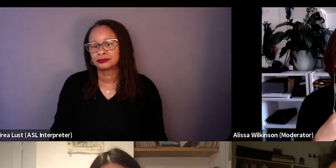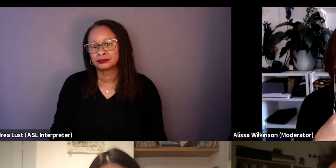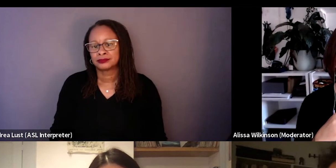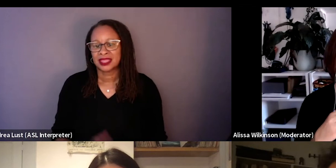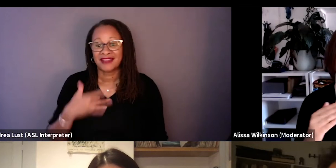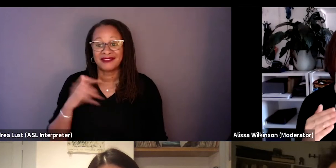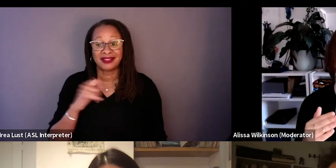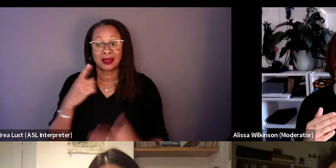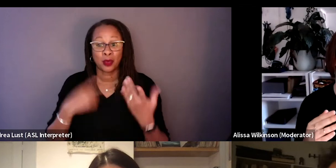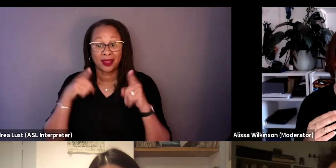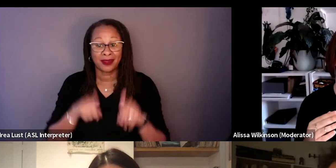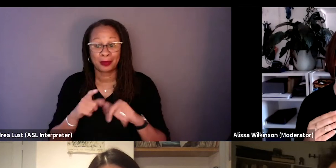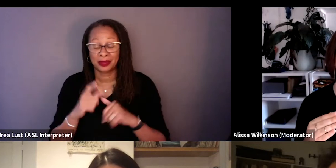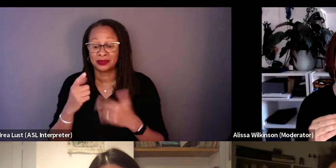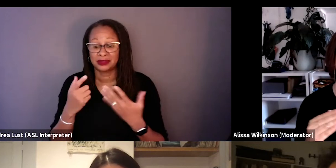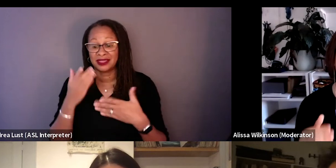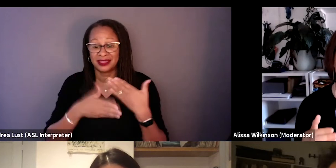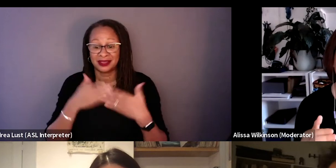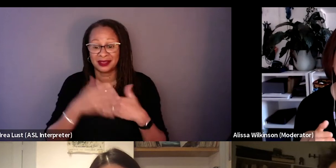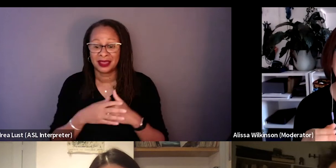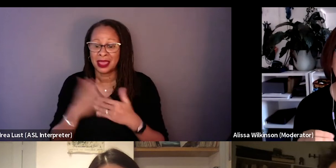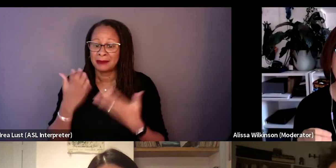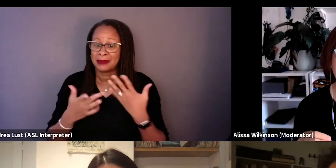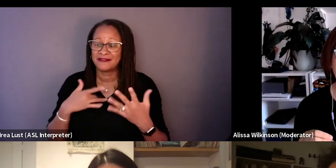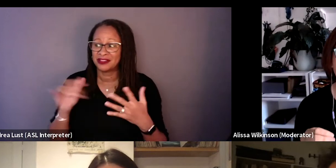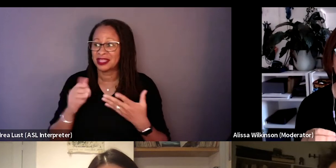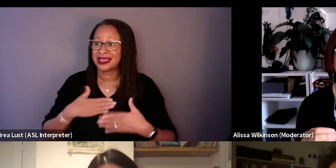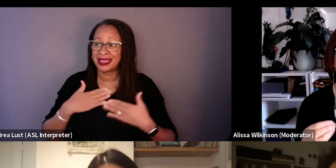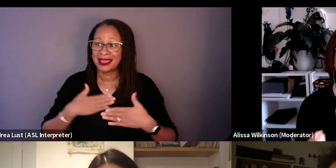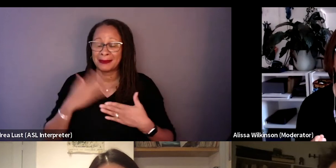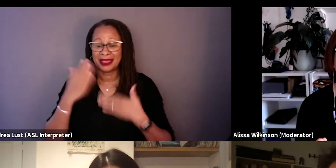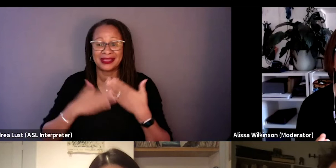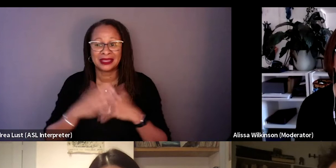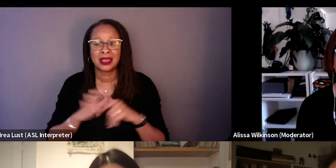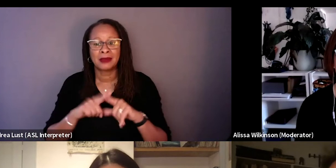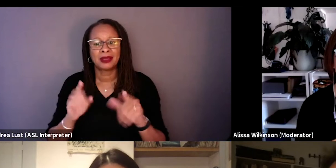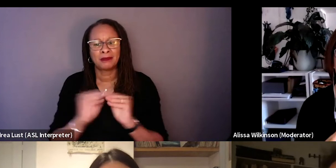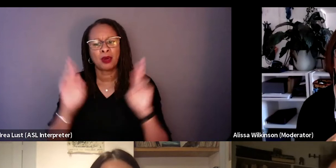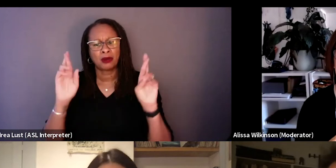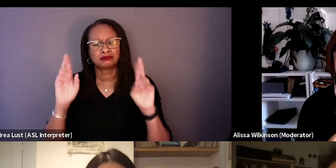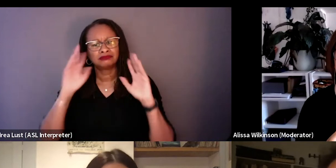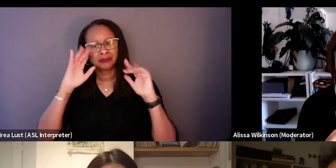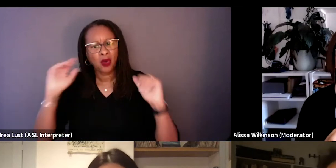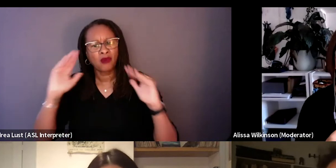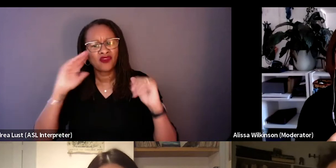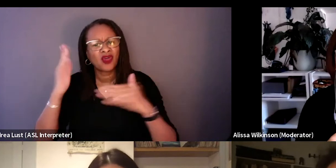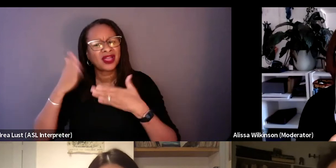it feels like maybe happy ending isn't quite the right word, but a hopeful ending, A hopeful. which I think is